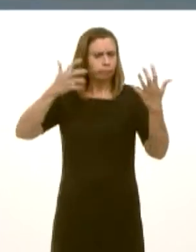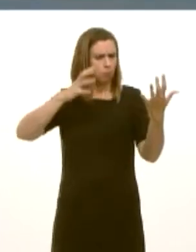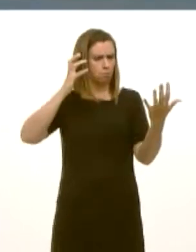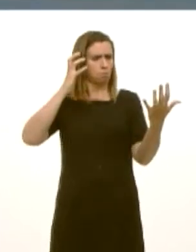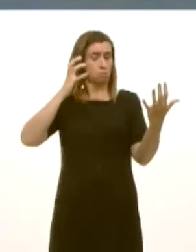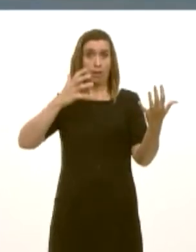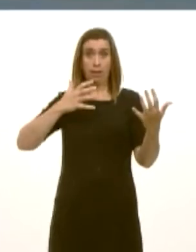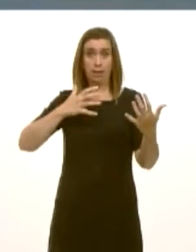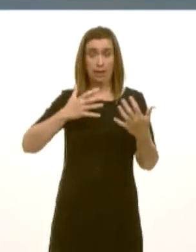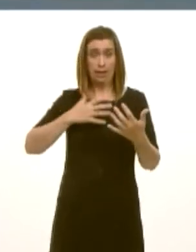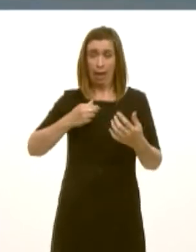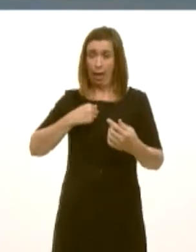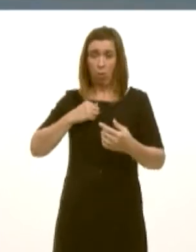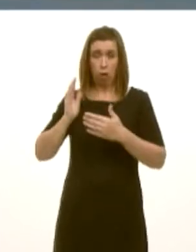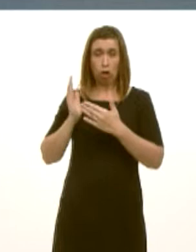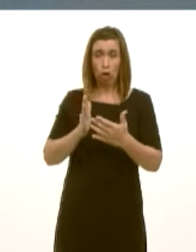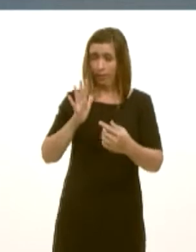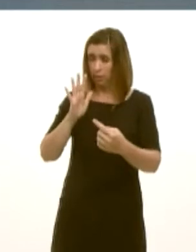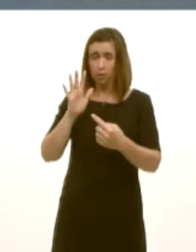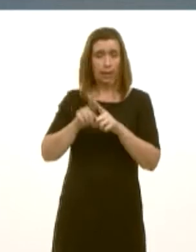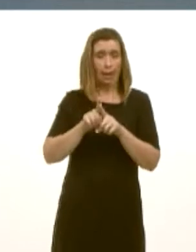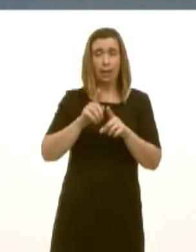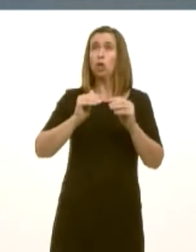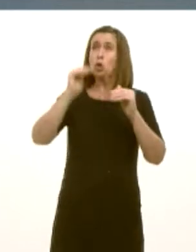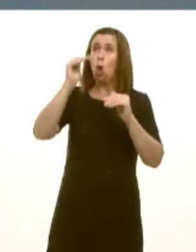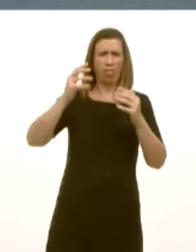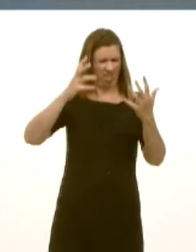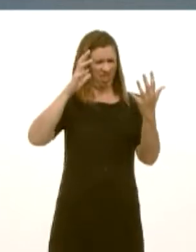delivering our vital services across Wales, including the north, with experienced leaders